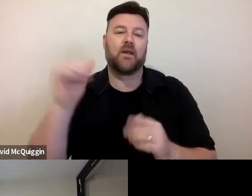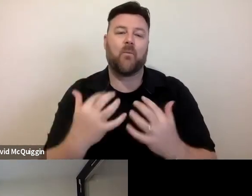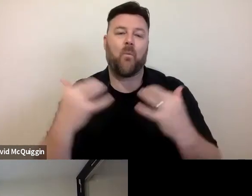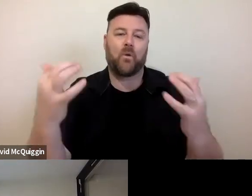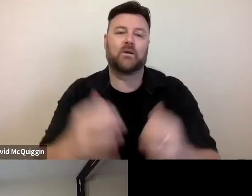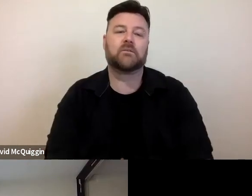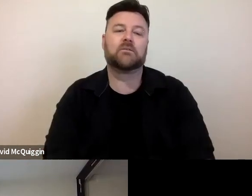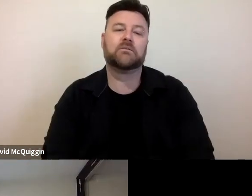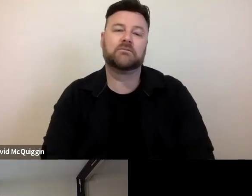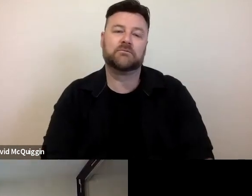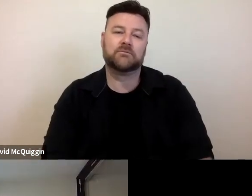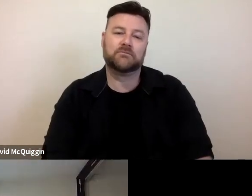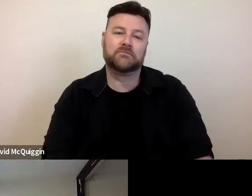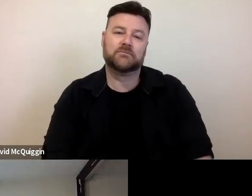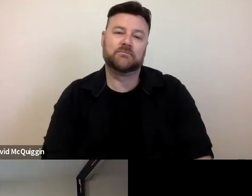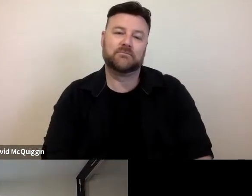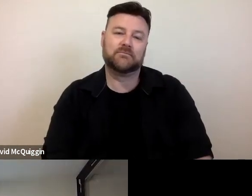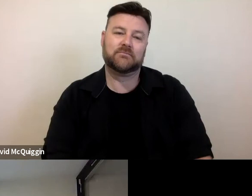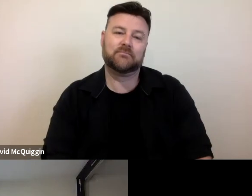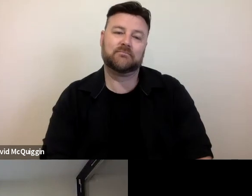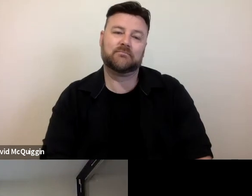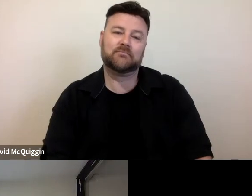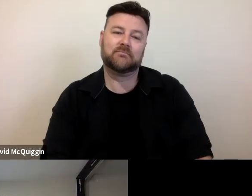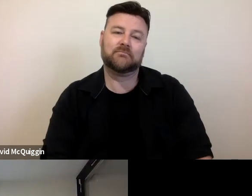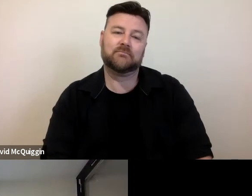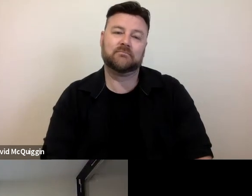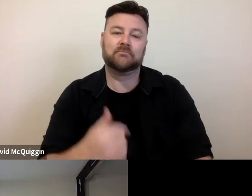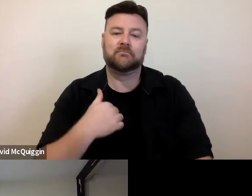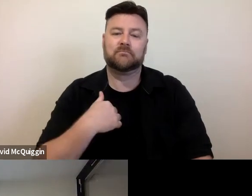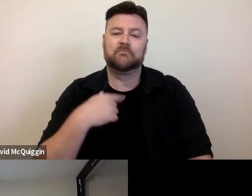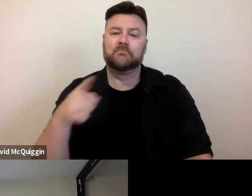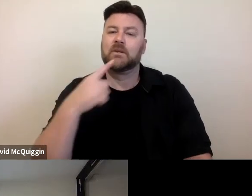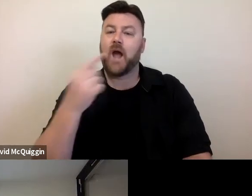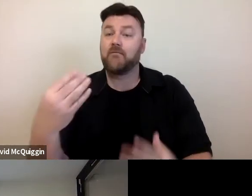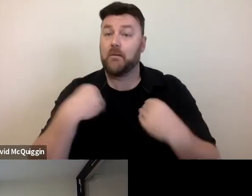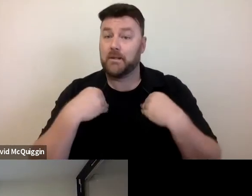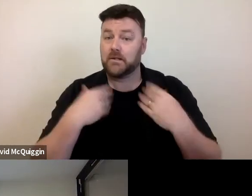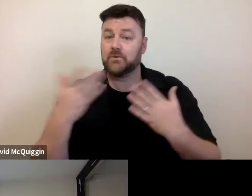A little bit of figuring things out there. "I have a business service or product. I create stories for attention